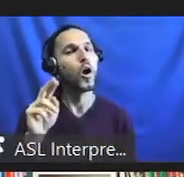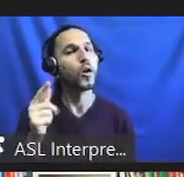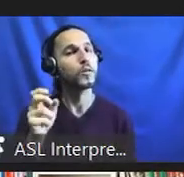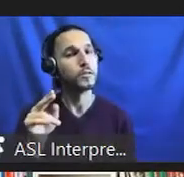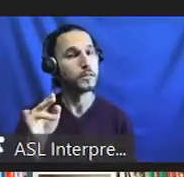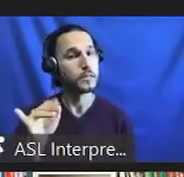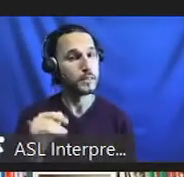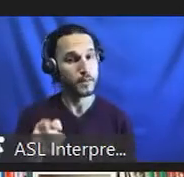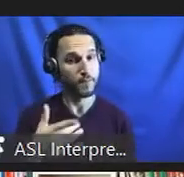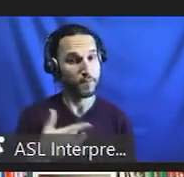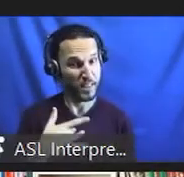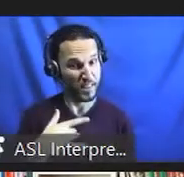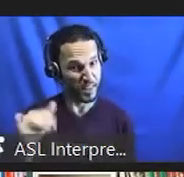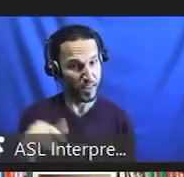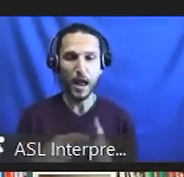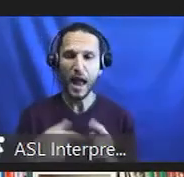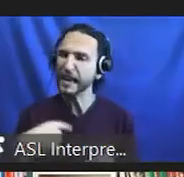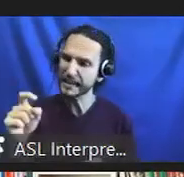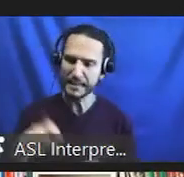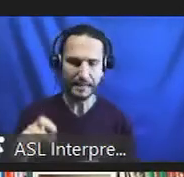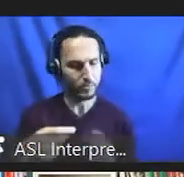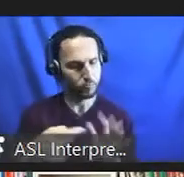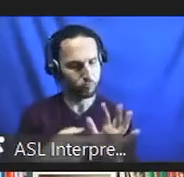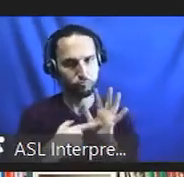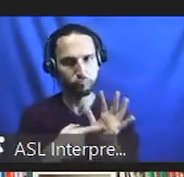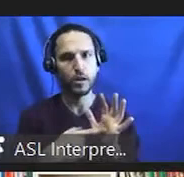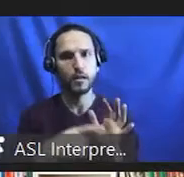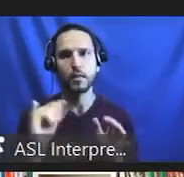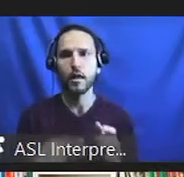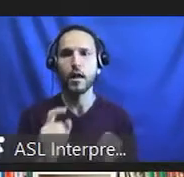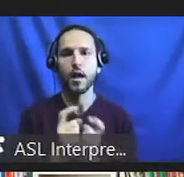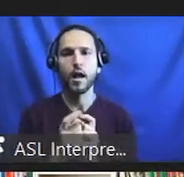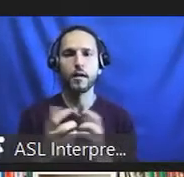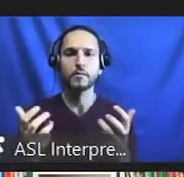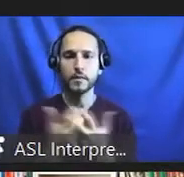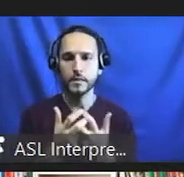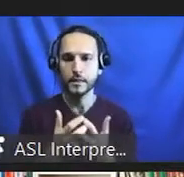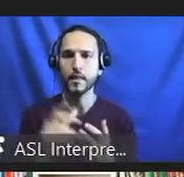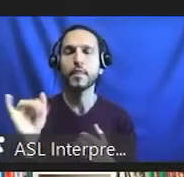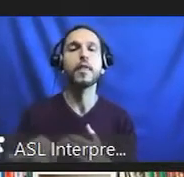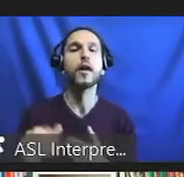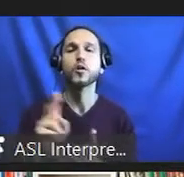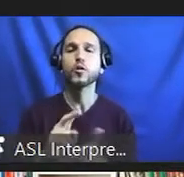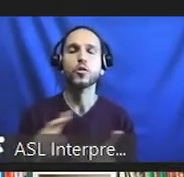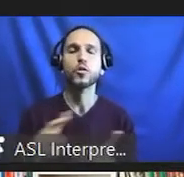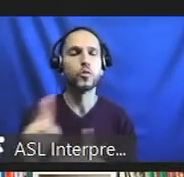but I need these other accommodations. And the university failed to provide it.